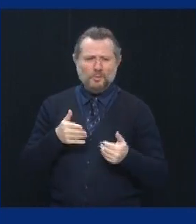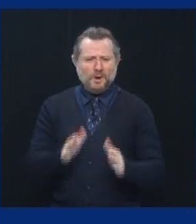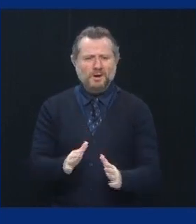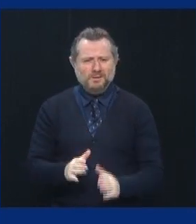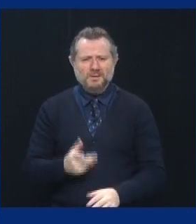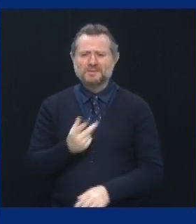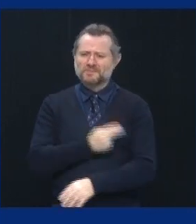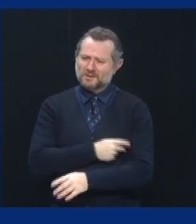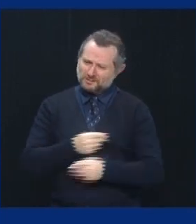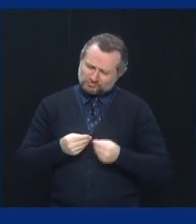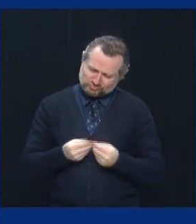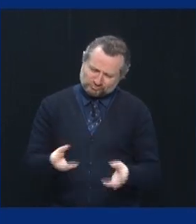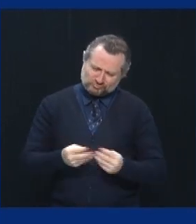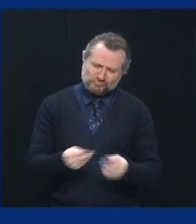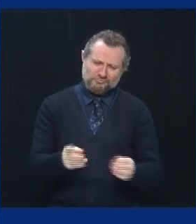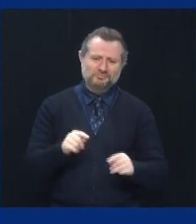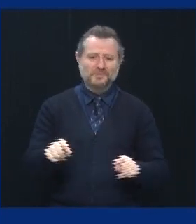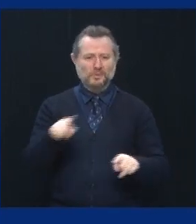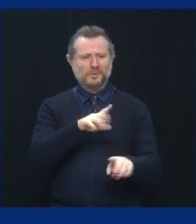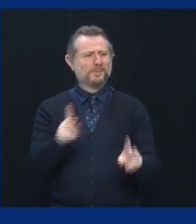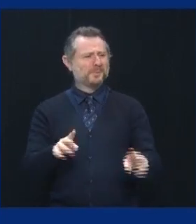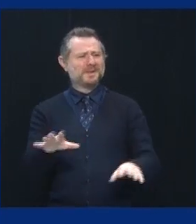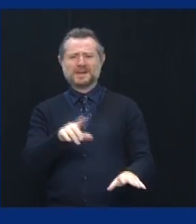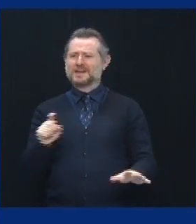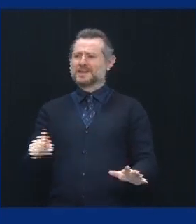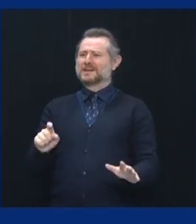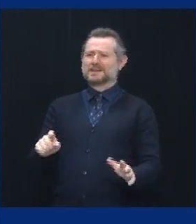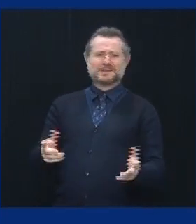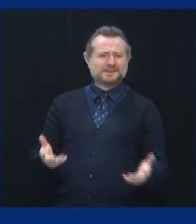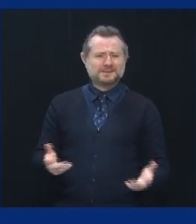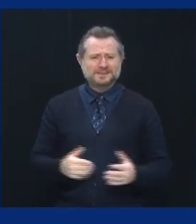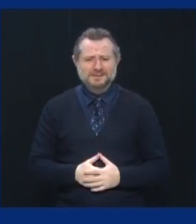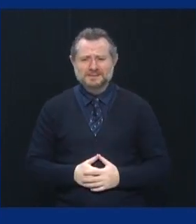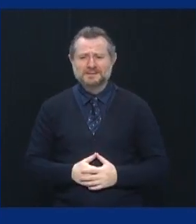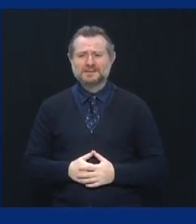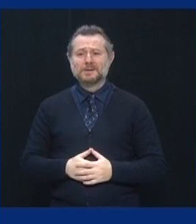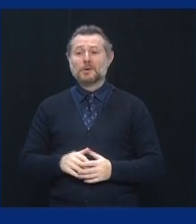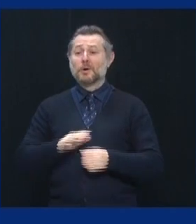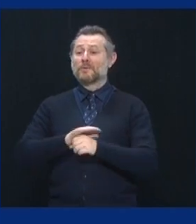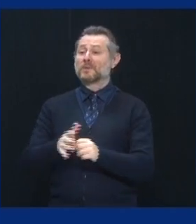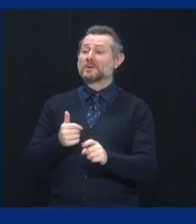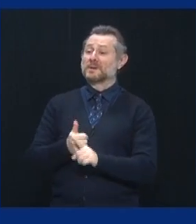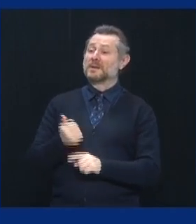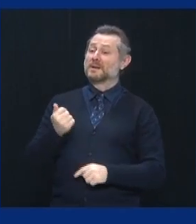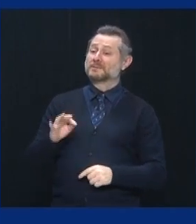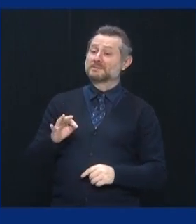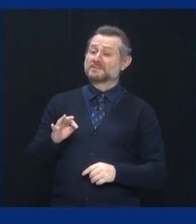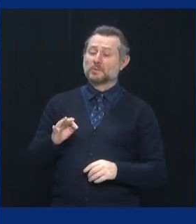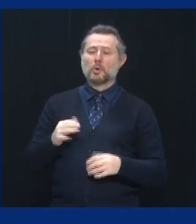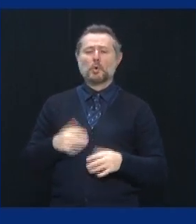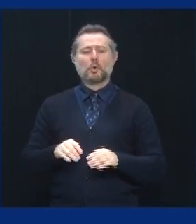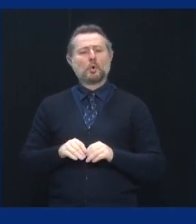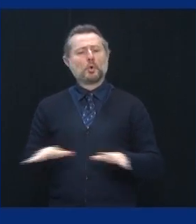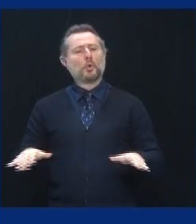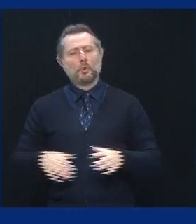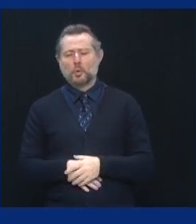UNDERSTANDING THAT A COMMUNITY-BASED SITE IS THE BEST WAY TO MAKE SURE THAT VACCINES ARE ADMINISTERED TO THOSE WHO